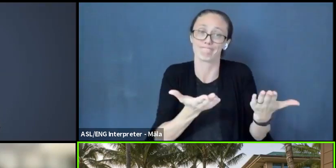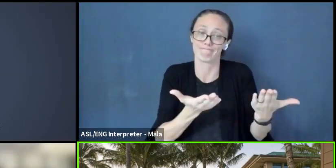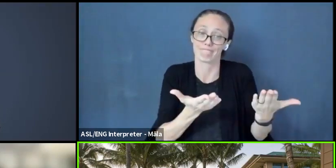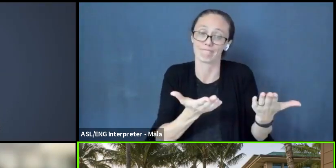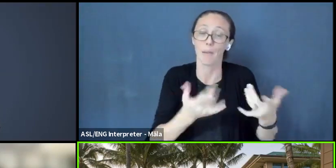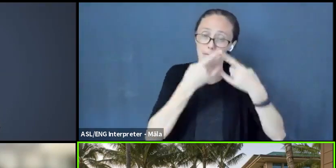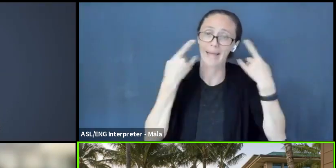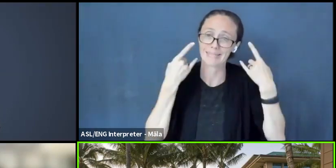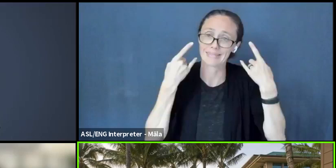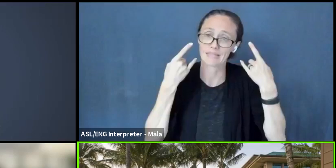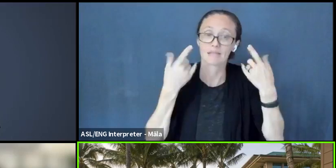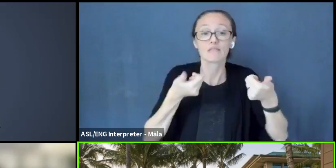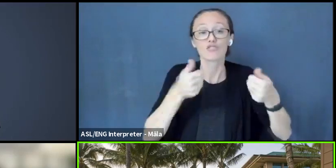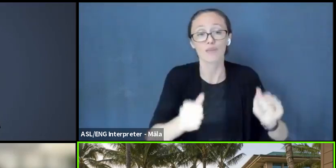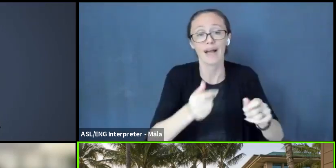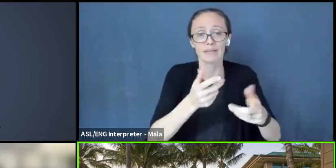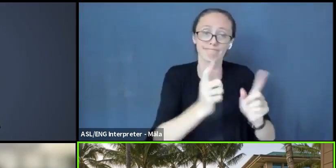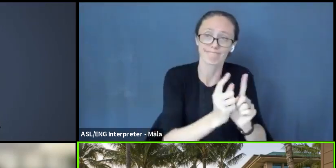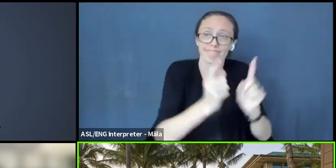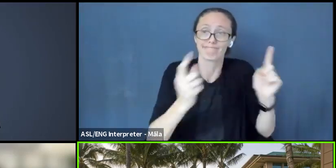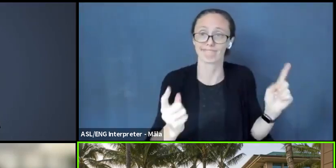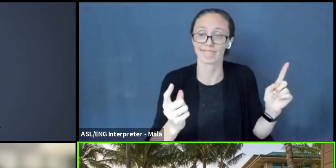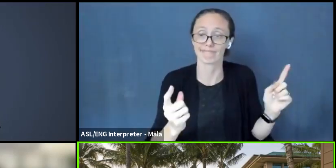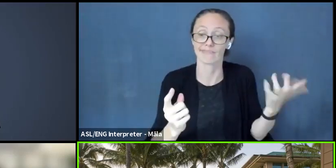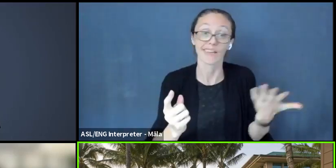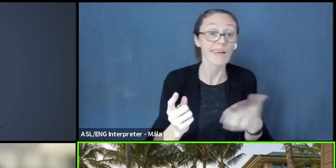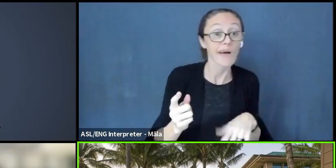Going to eat, it's definitely much safer to eat outdoors.